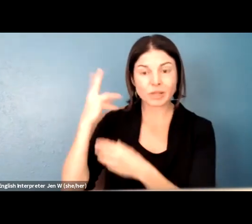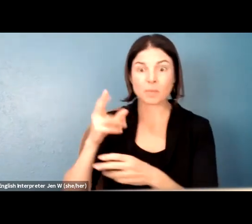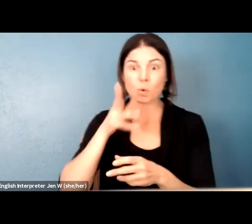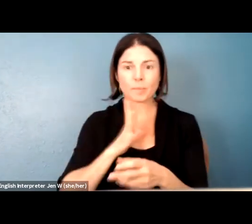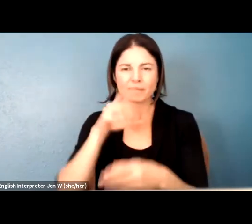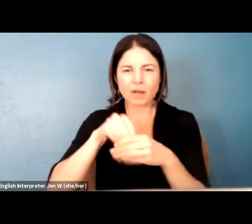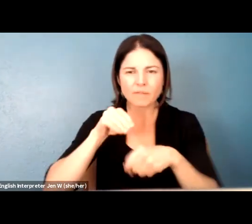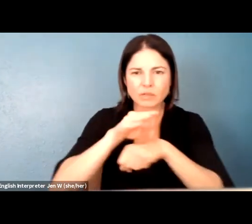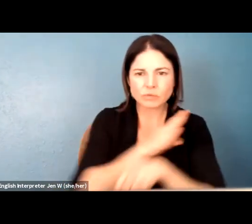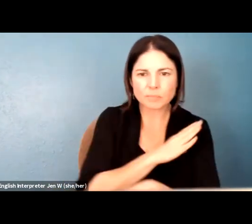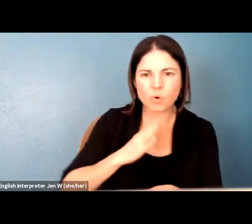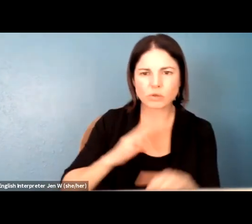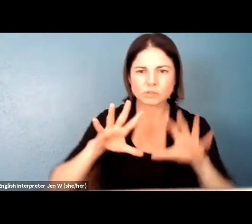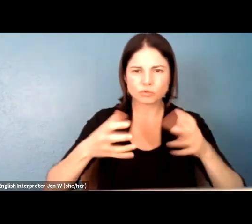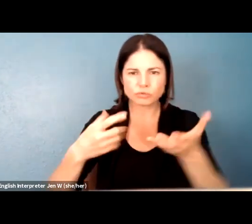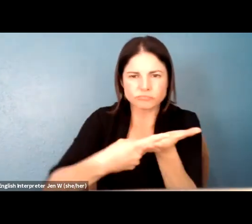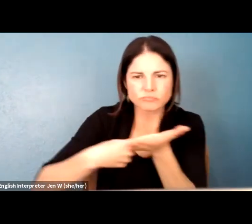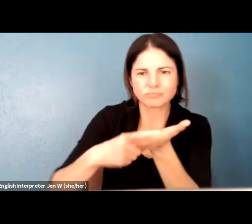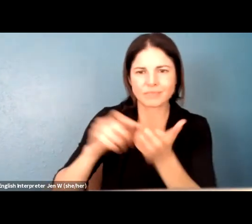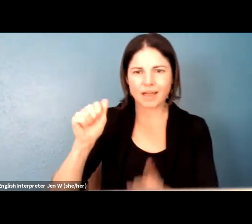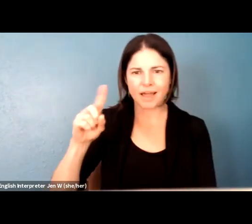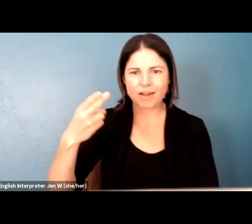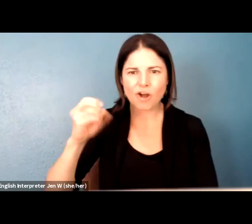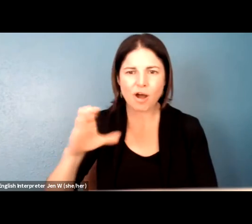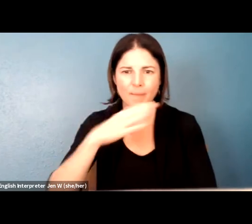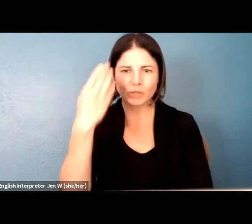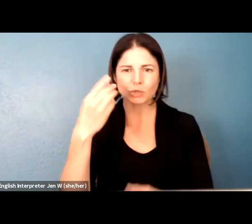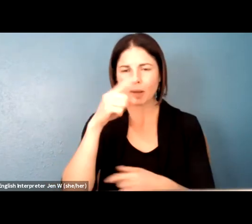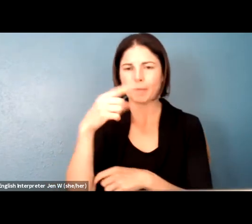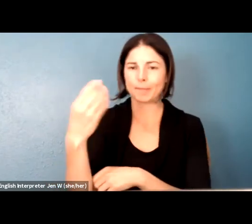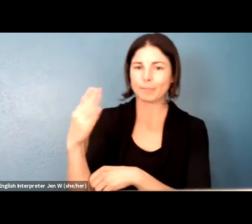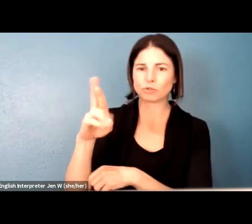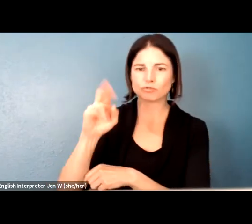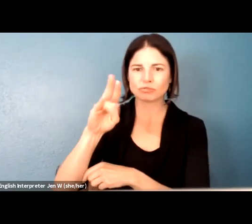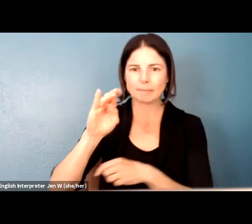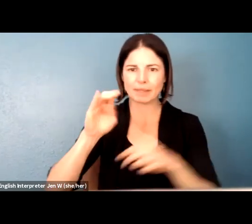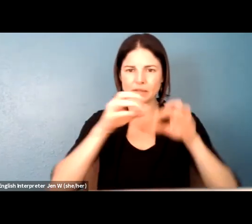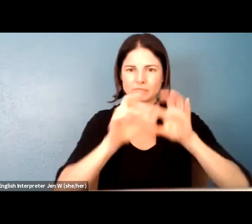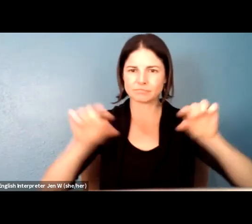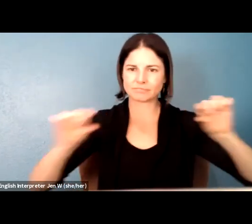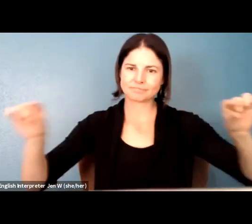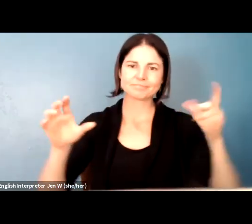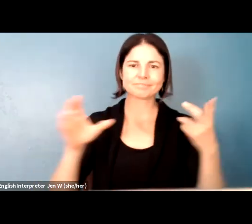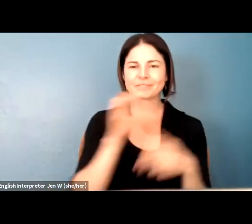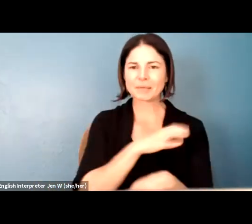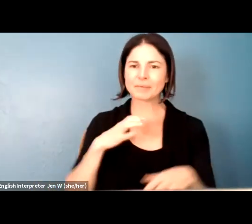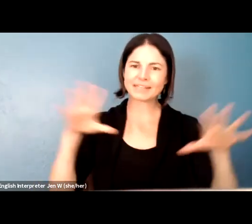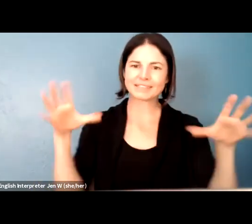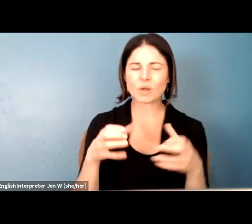and group projects and ad hoc Blue Ribbon committees, the women without a PhD or any type of degree, the women who sleep